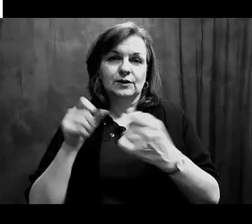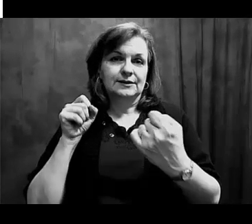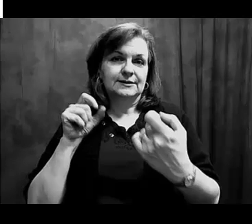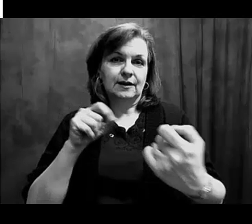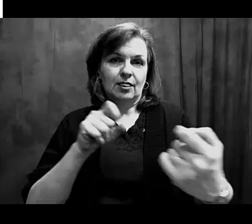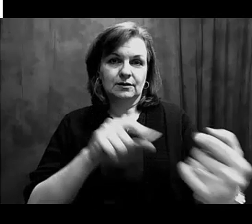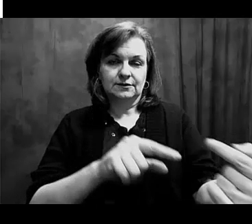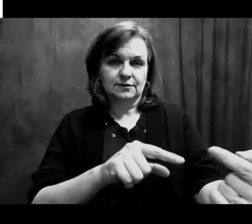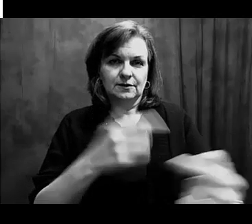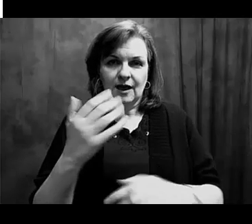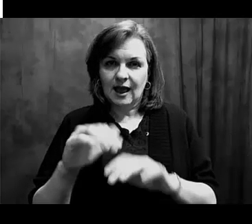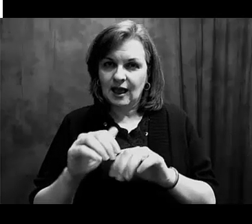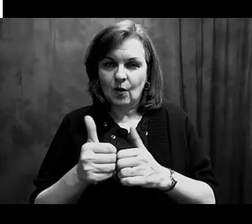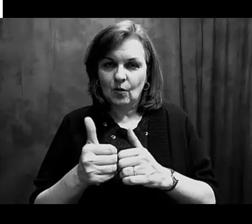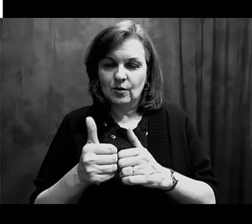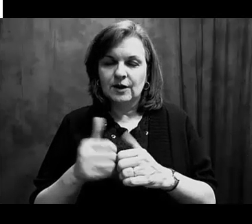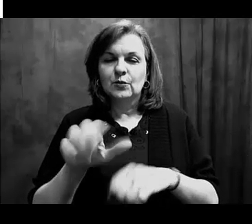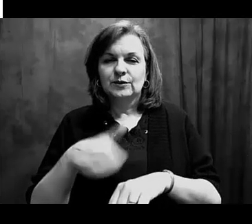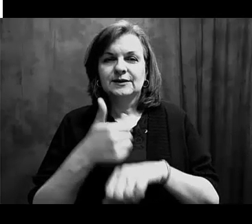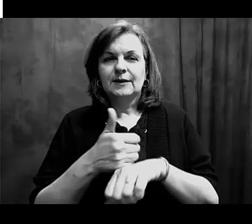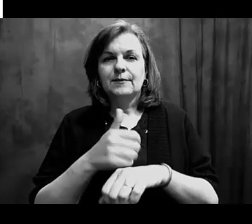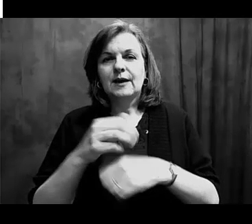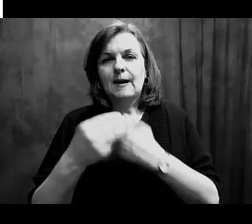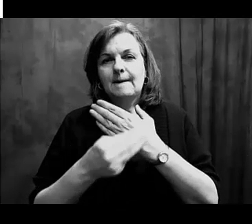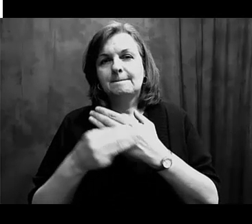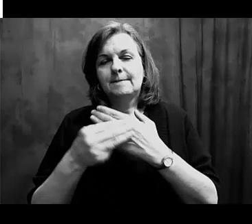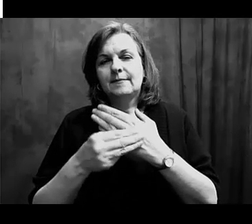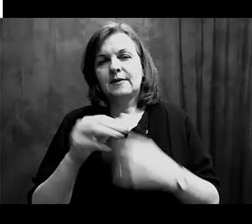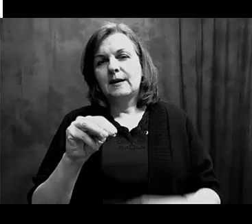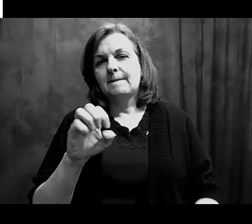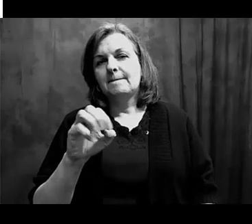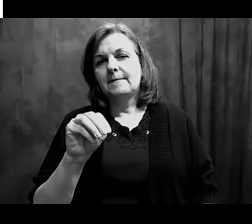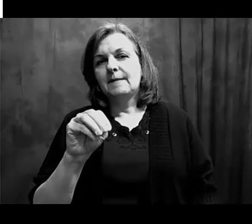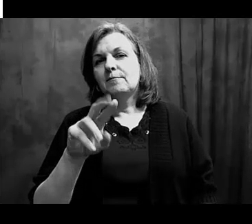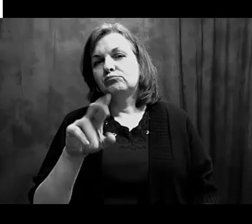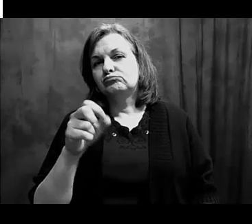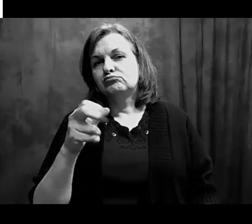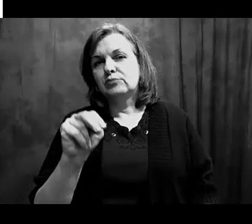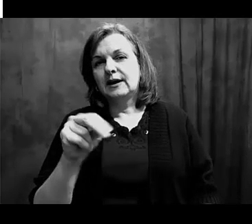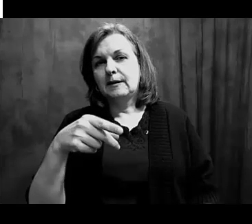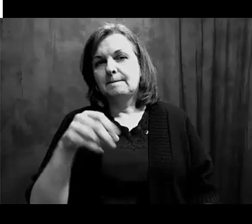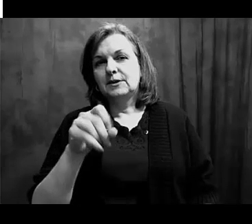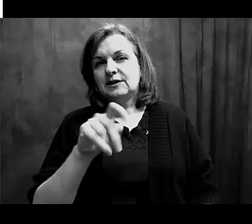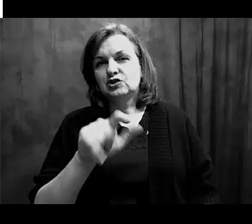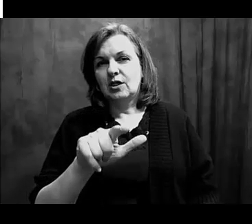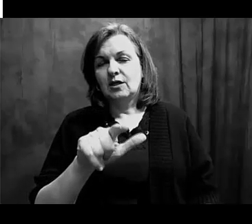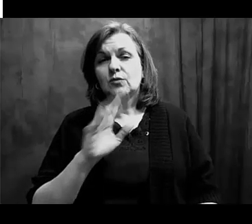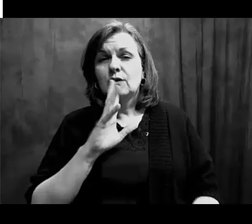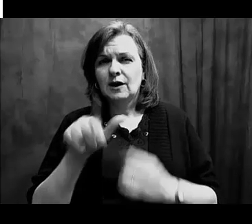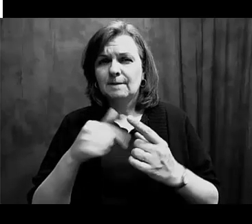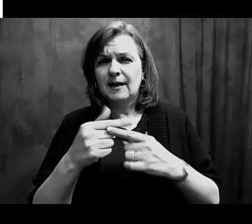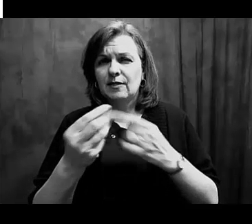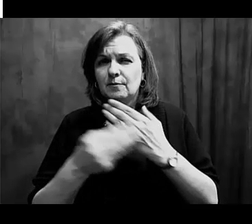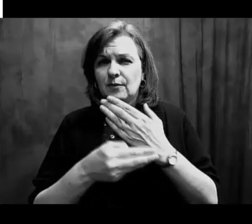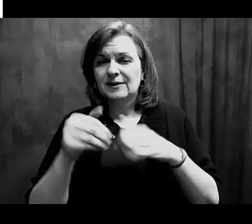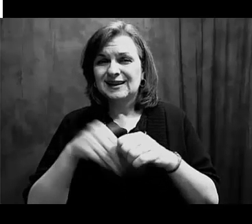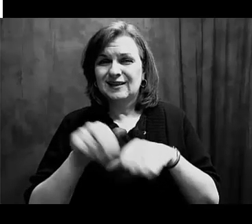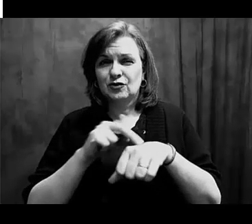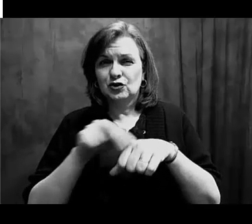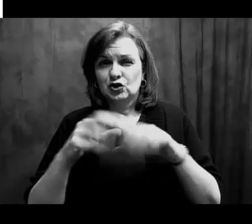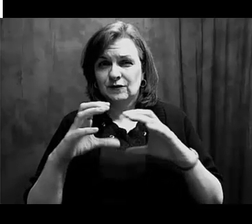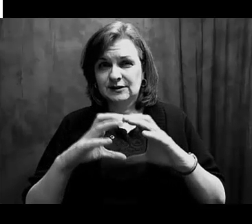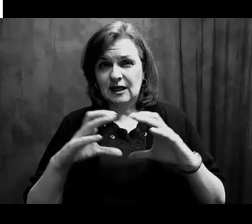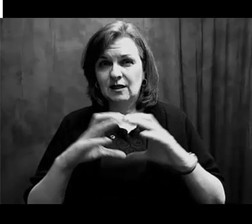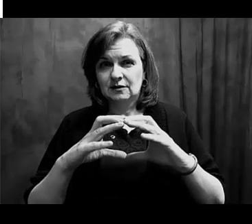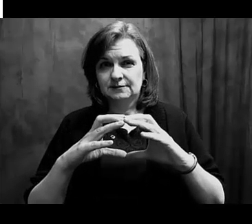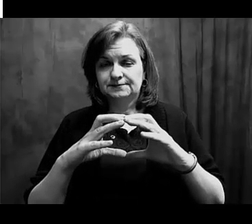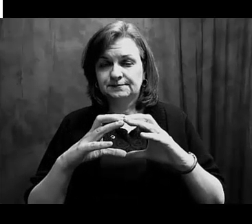we set up what we call membrane potentials and membrane this is the plasma membrane in your cell -- this is in a nerve cell keep in